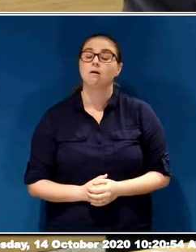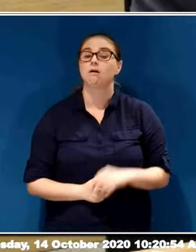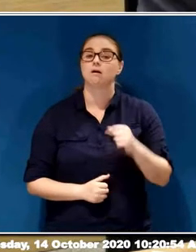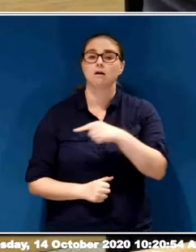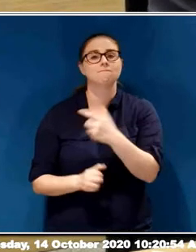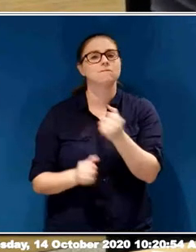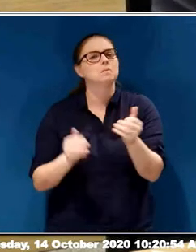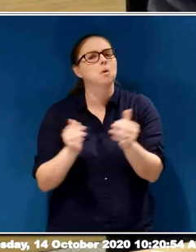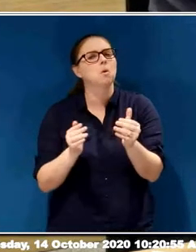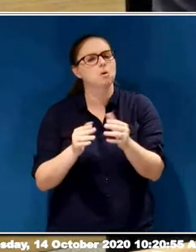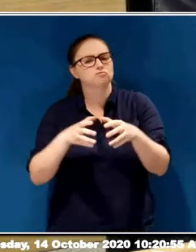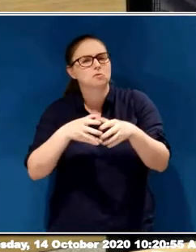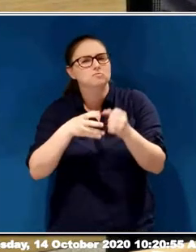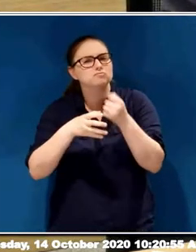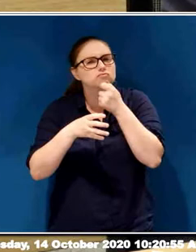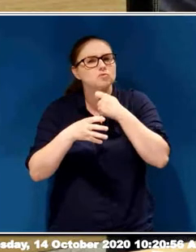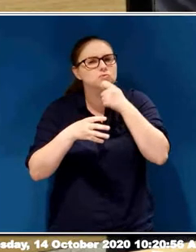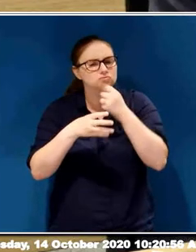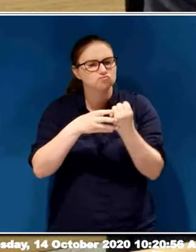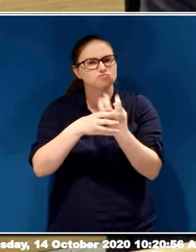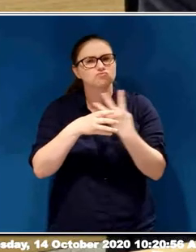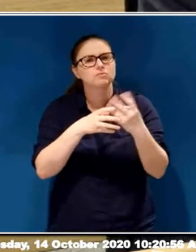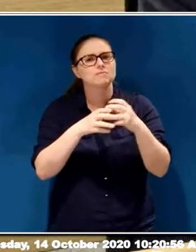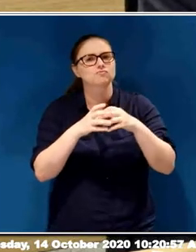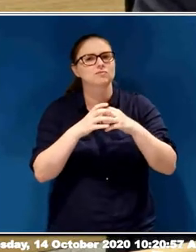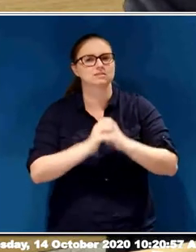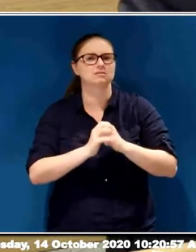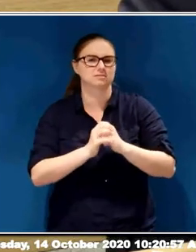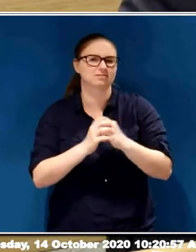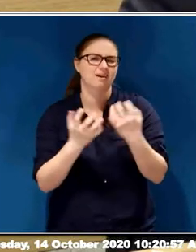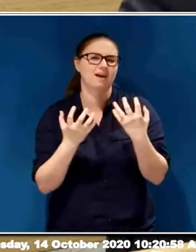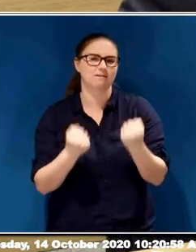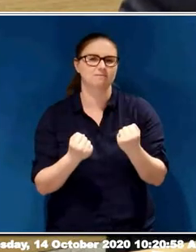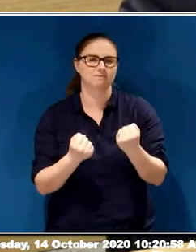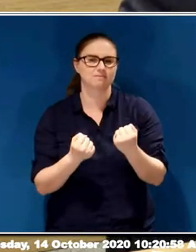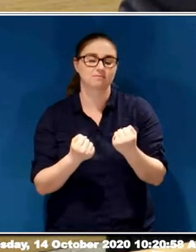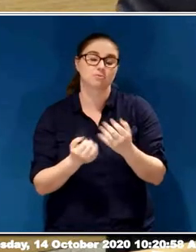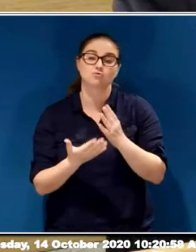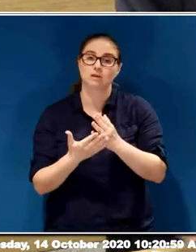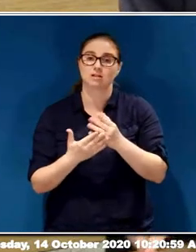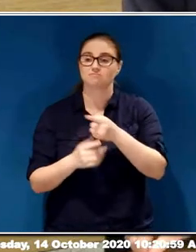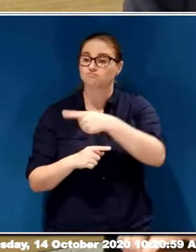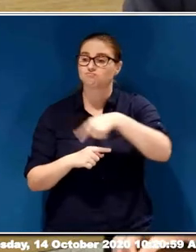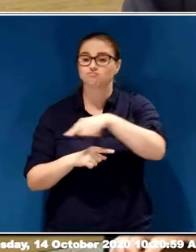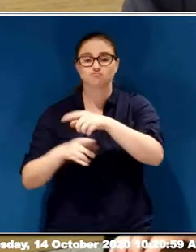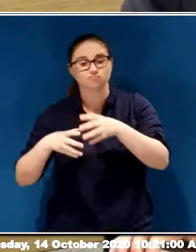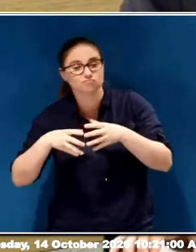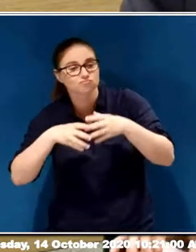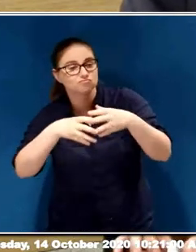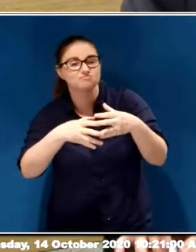of that is that they would have their own space, they would be able to go to and do what teenagers do.